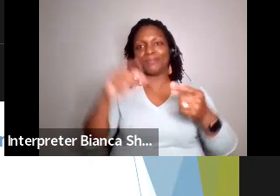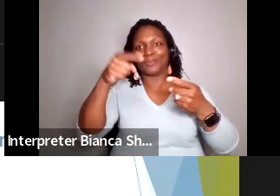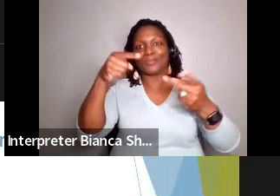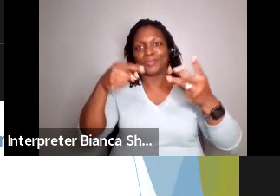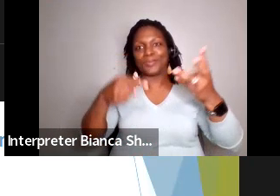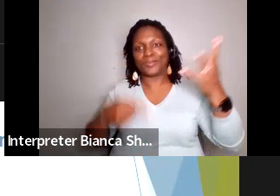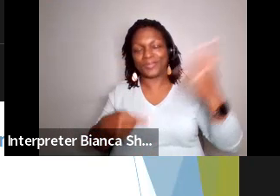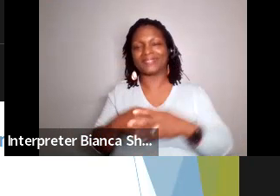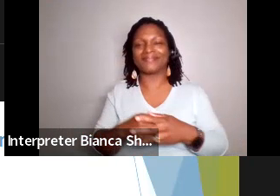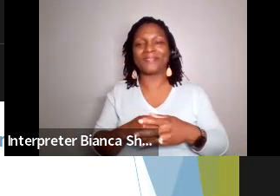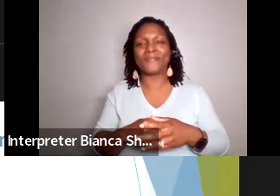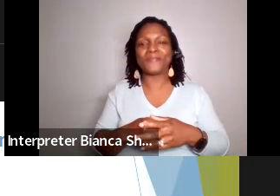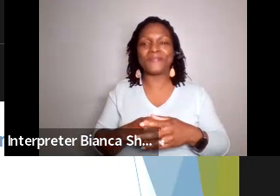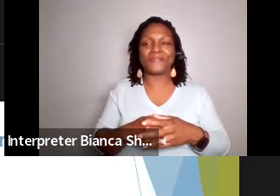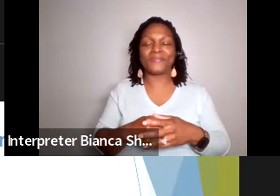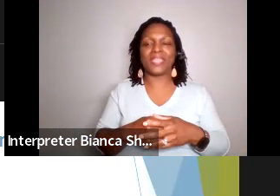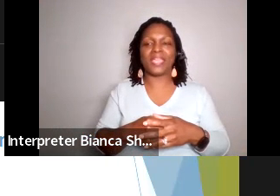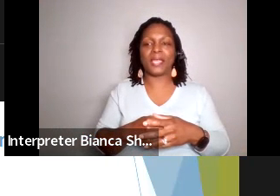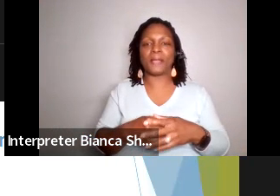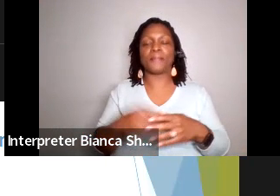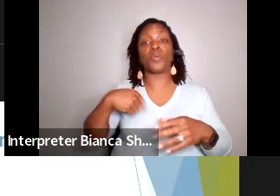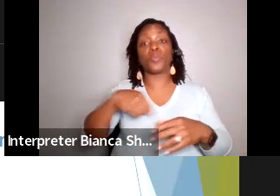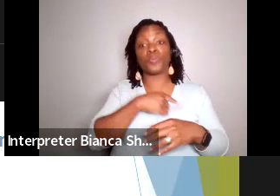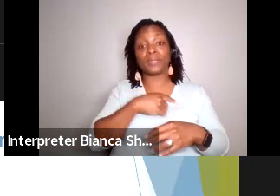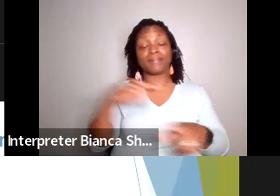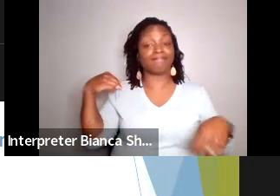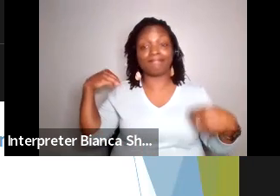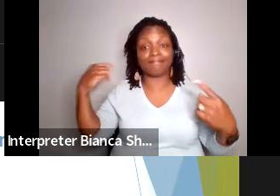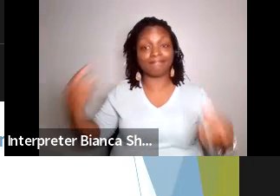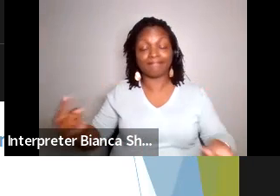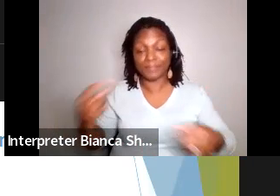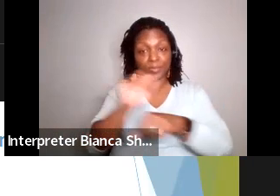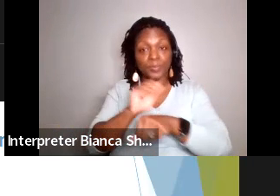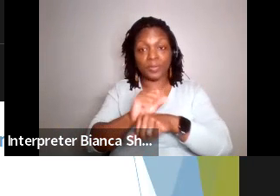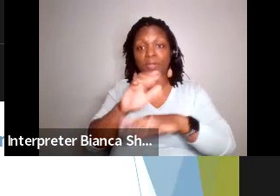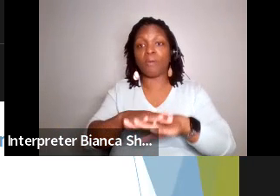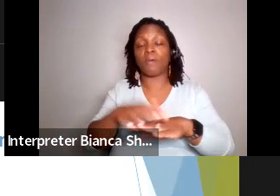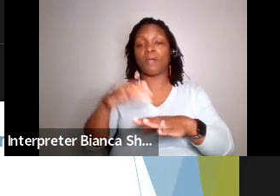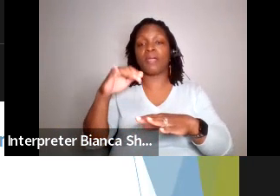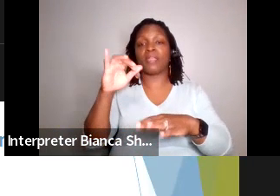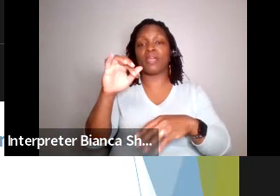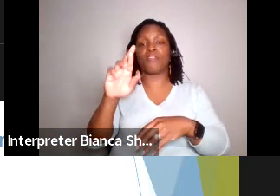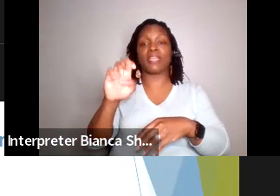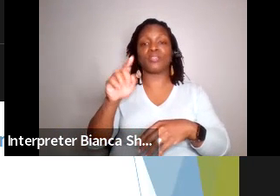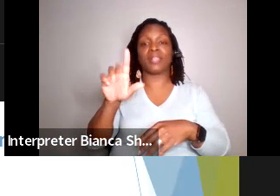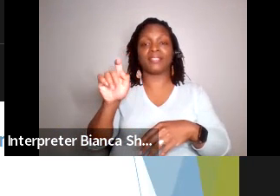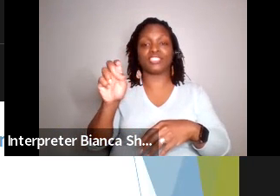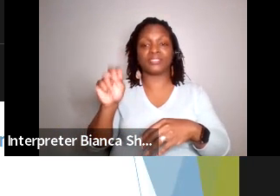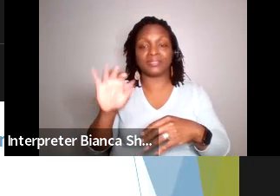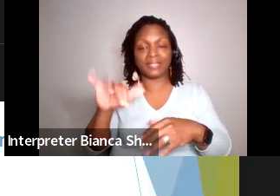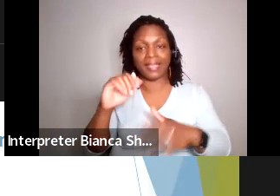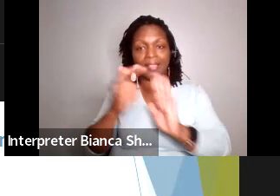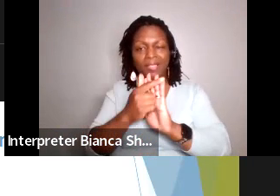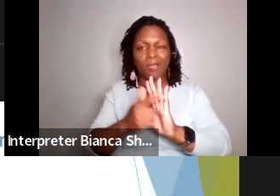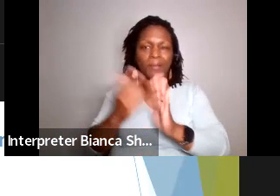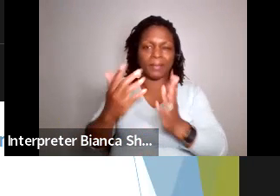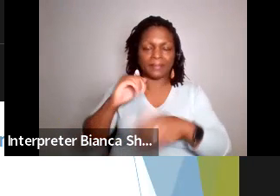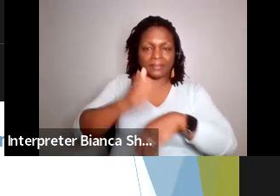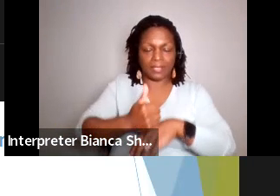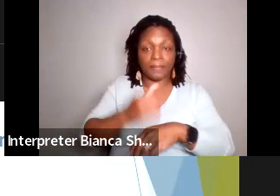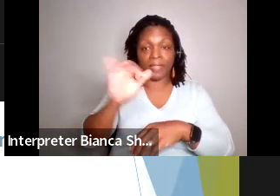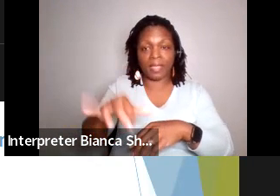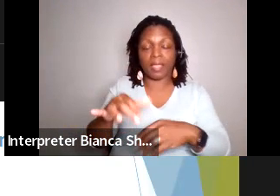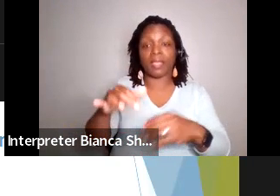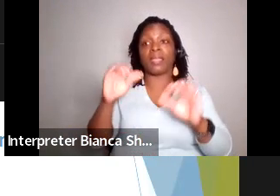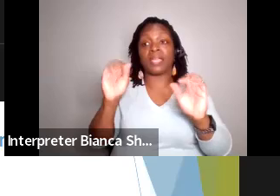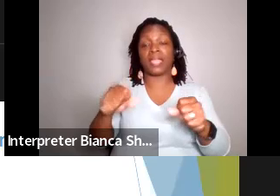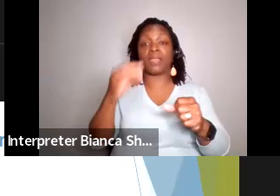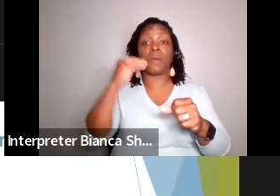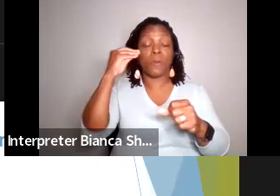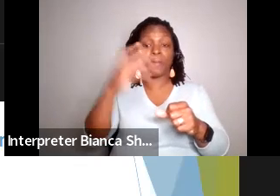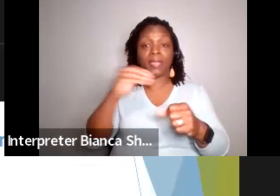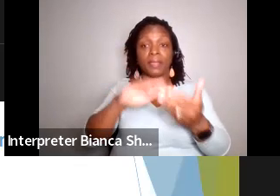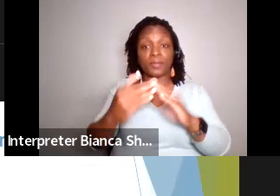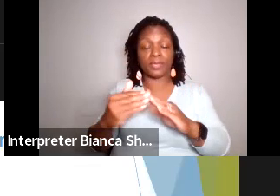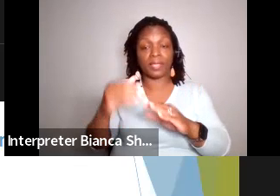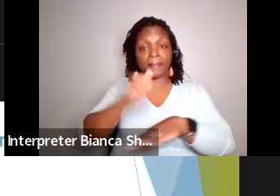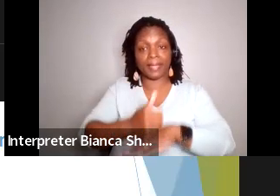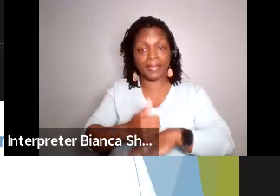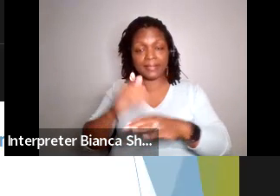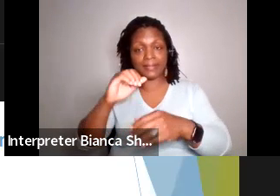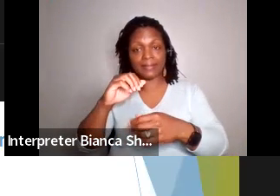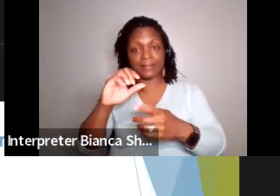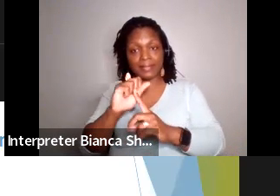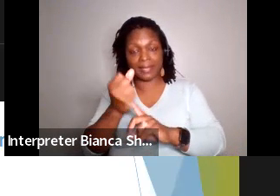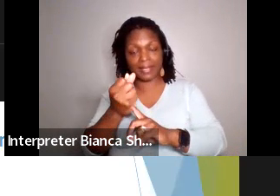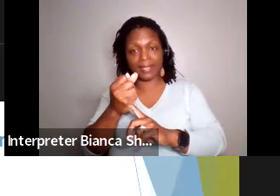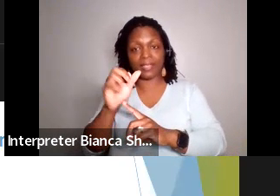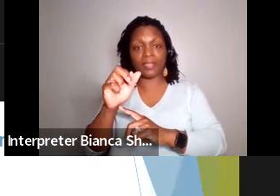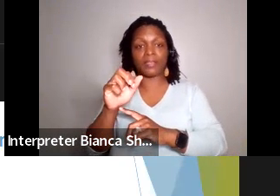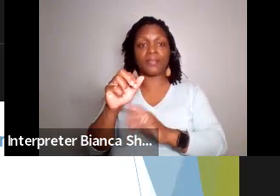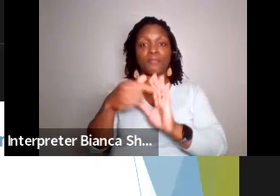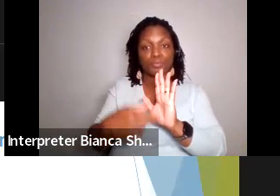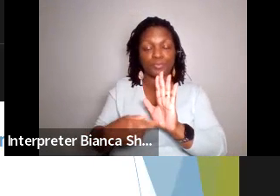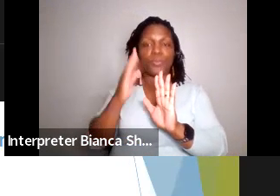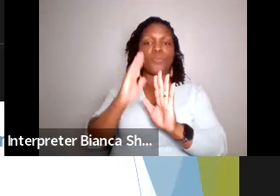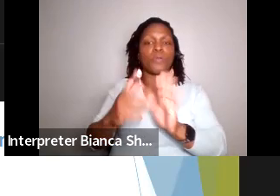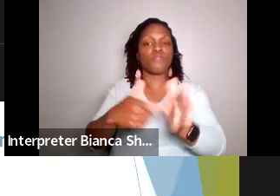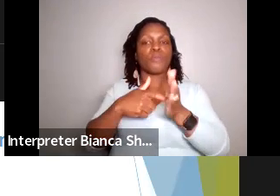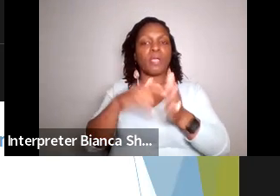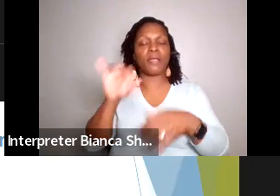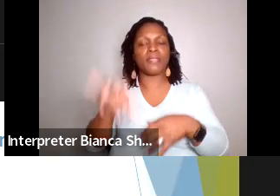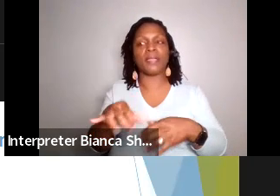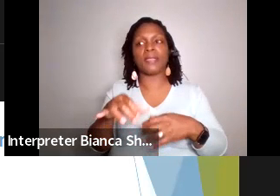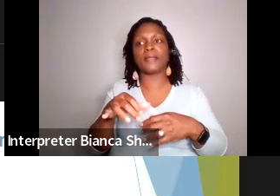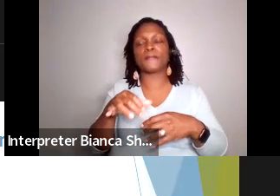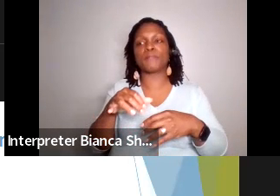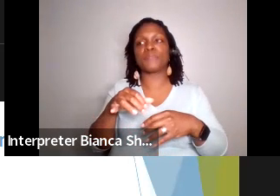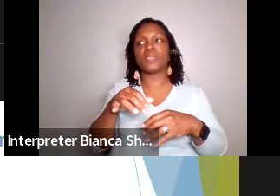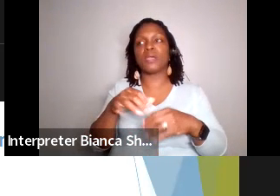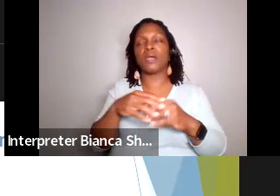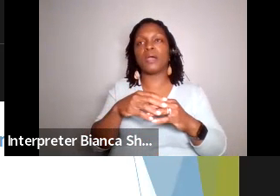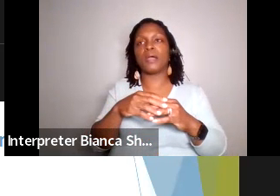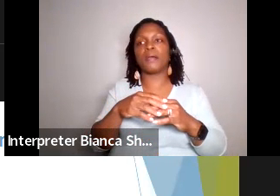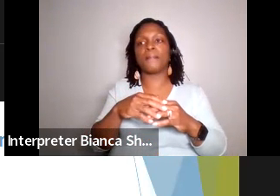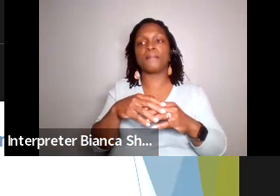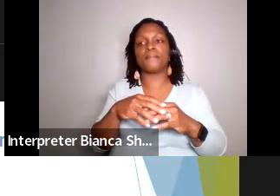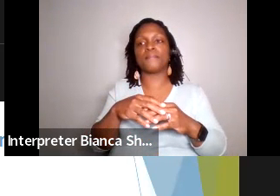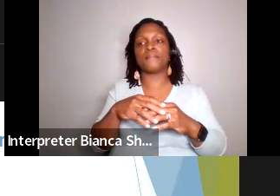We have been working for a while now on a regulation that center for Medicare Medicaid services put out, called the Home and Community based settings, rule and the home and community based settings role requires that people be integrated and a